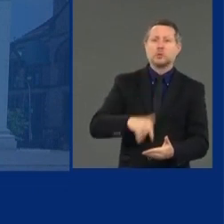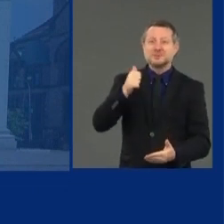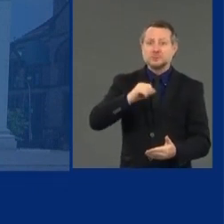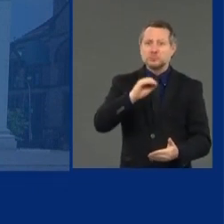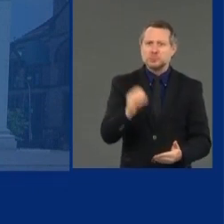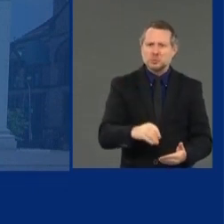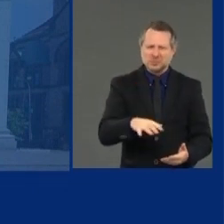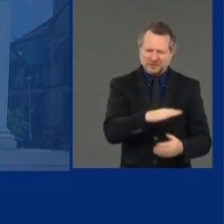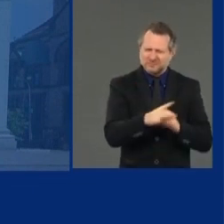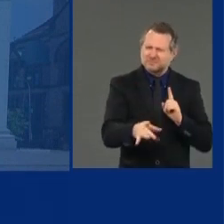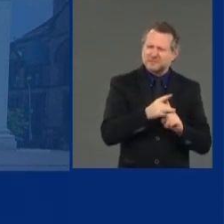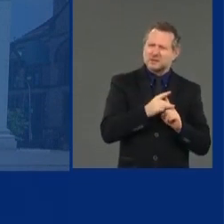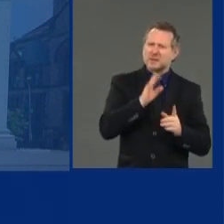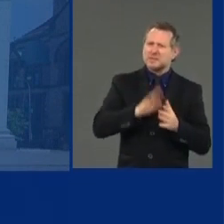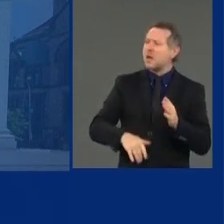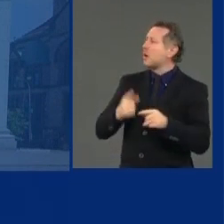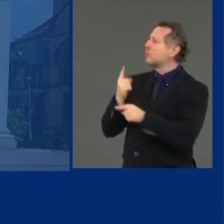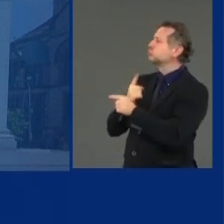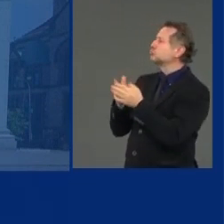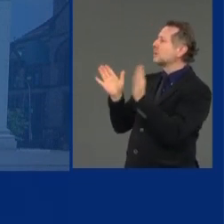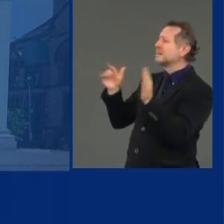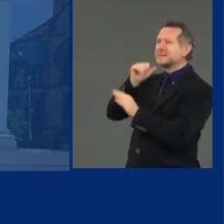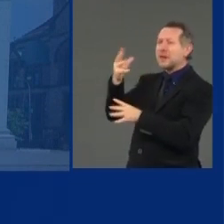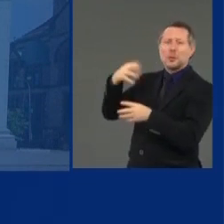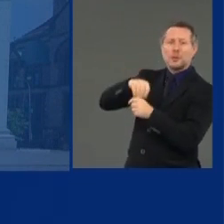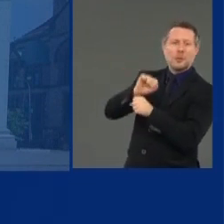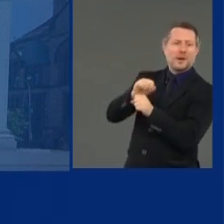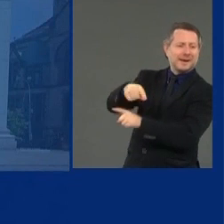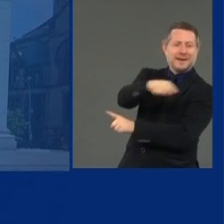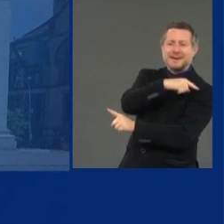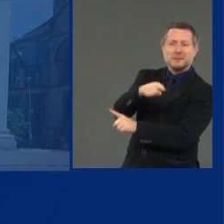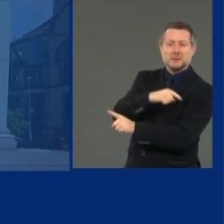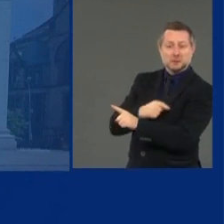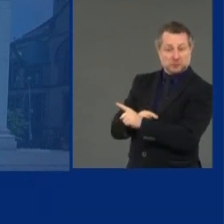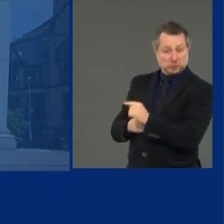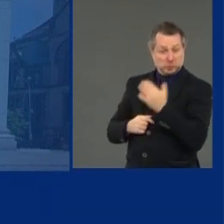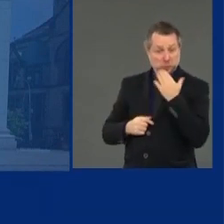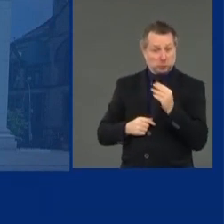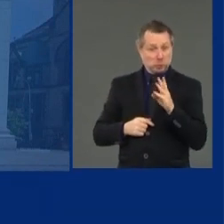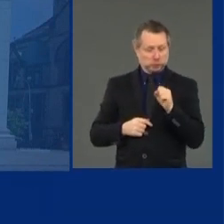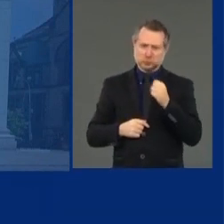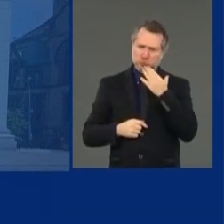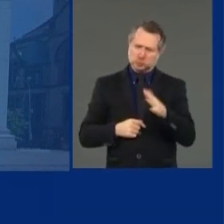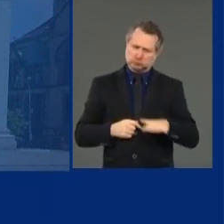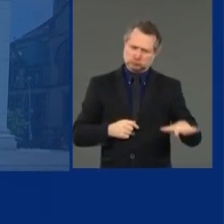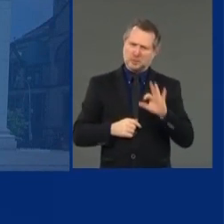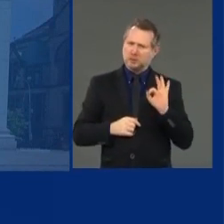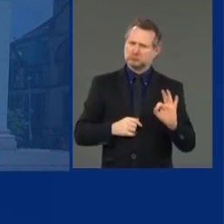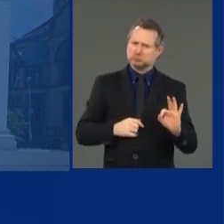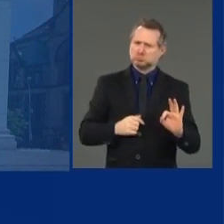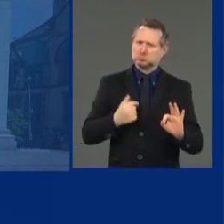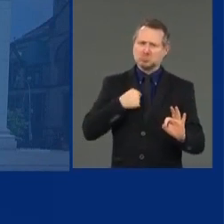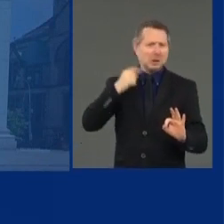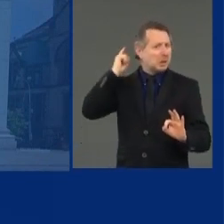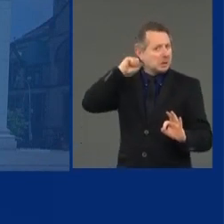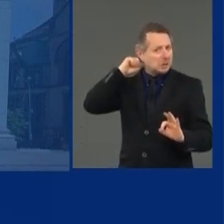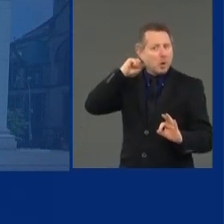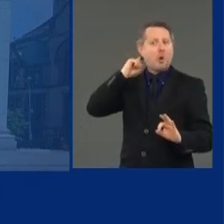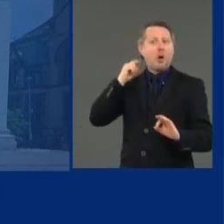ALL HAVE A LOWER PERCENTAGE THAN THE GENERAL POPULATION.